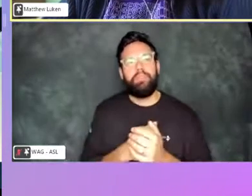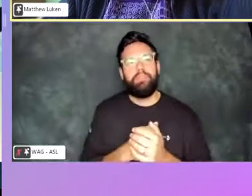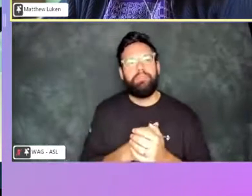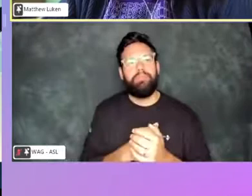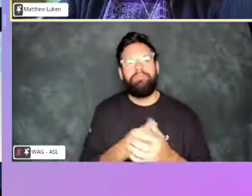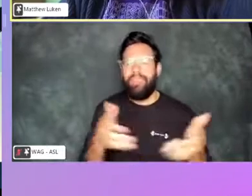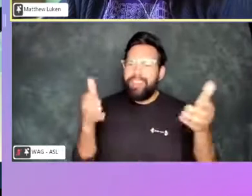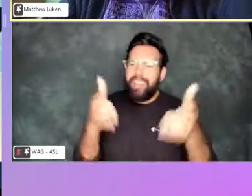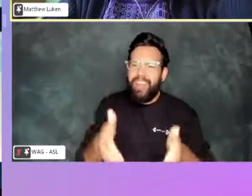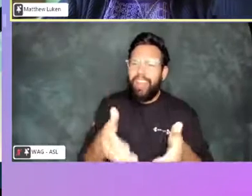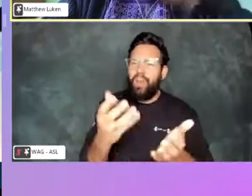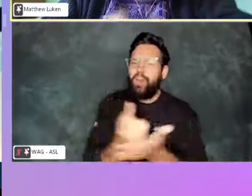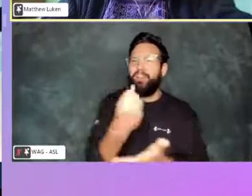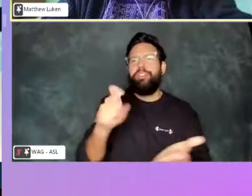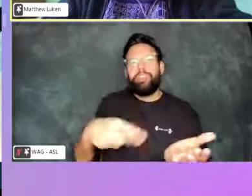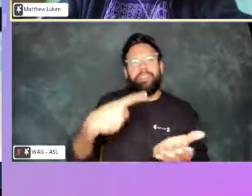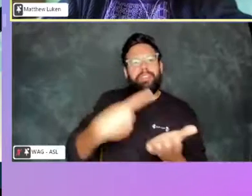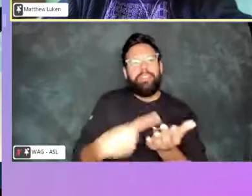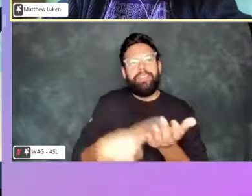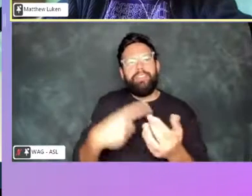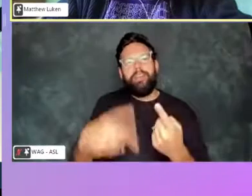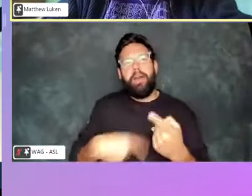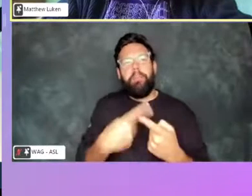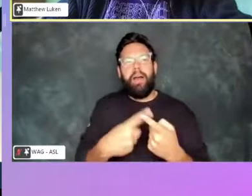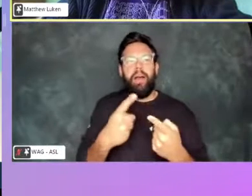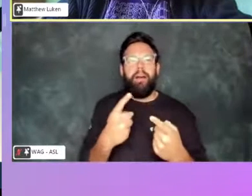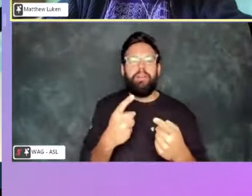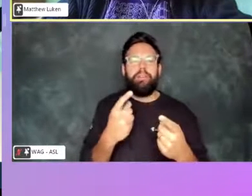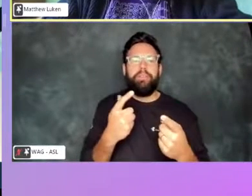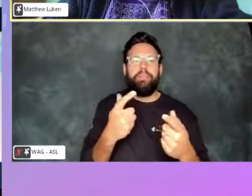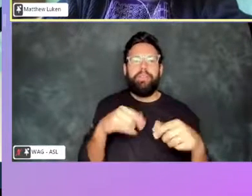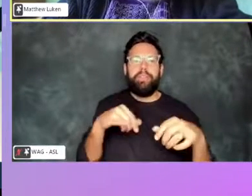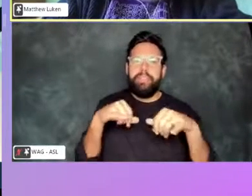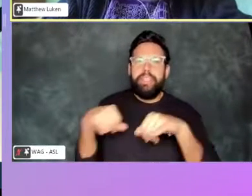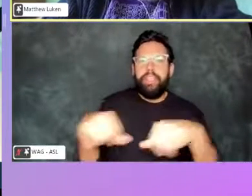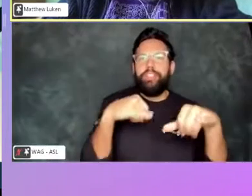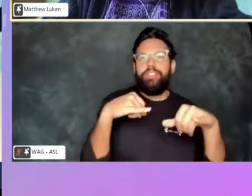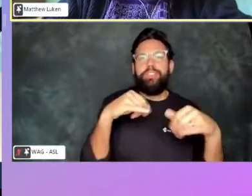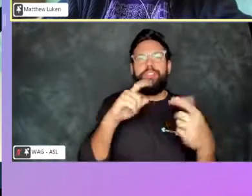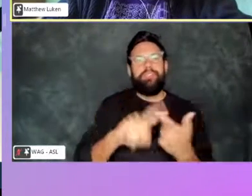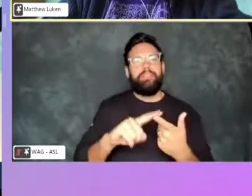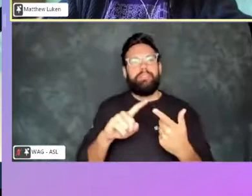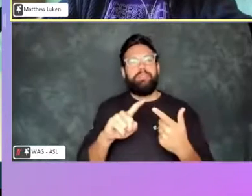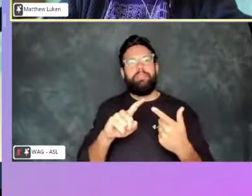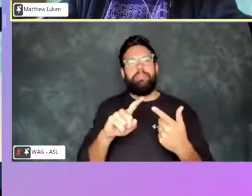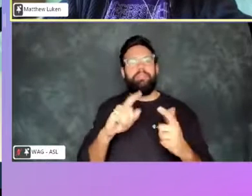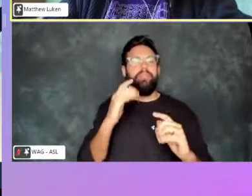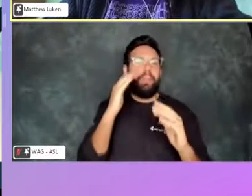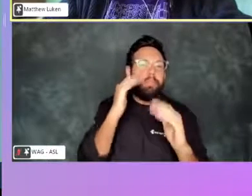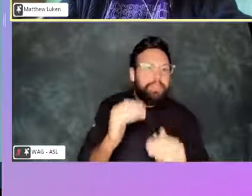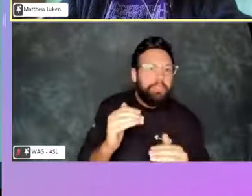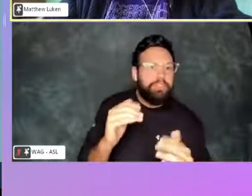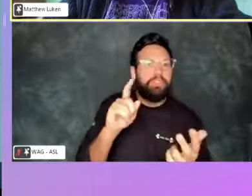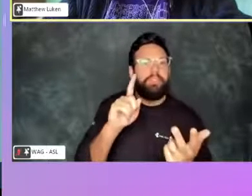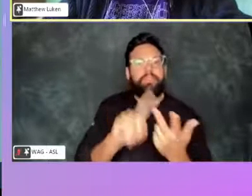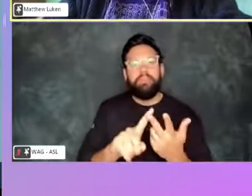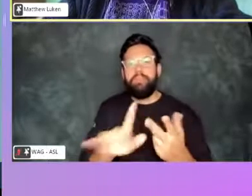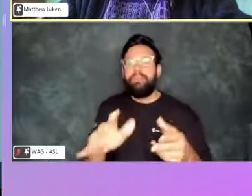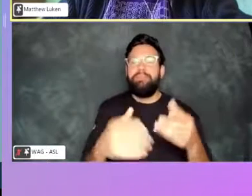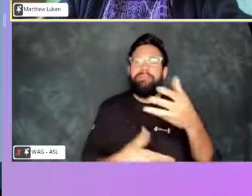an oral checklist, a second set of eyes. You should be talking about standards and expectations, are your annotations easy and clear to